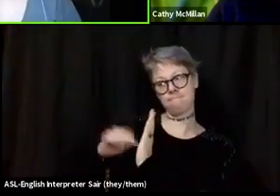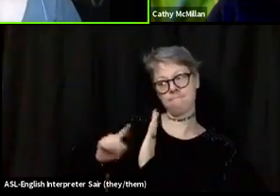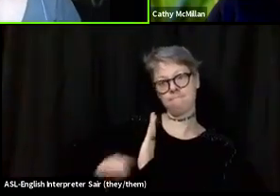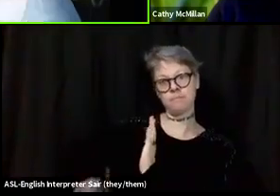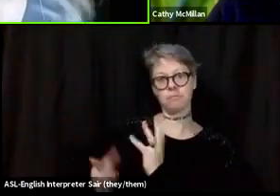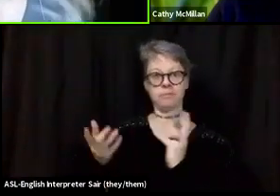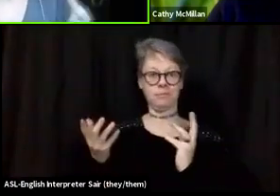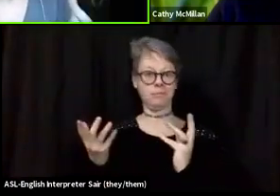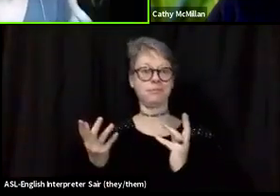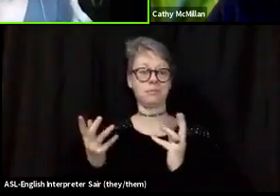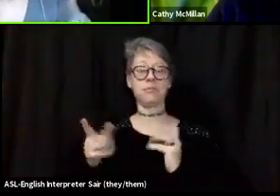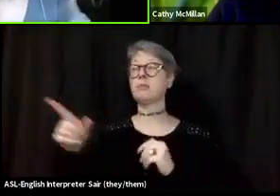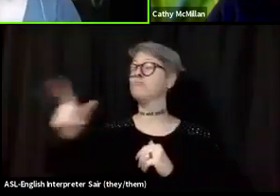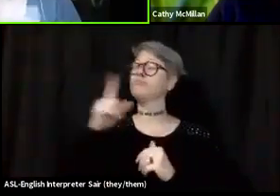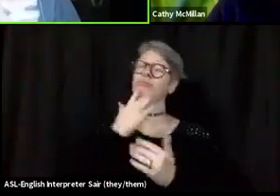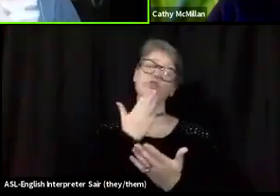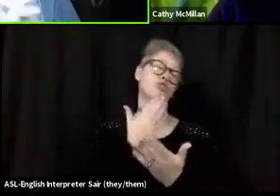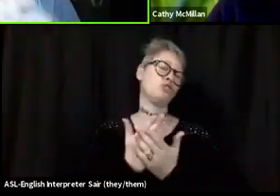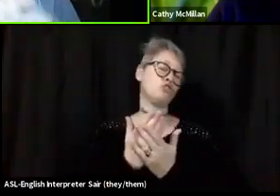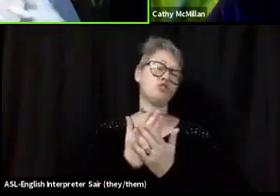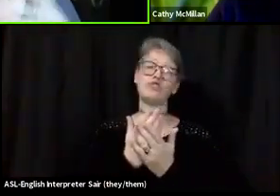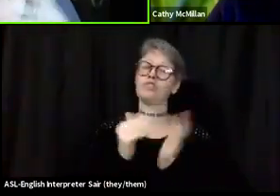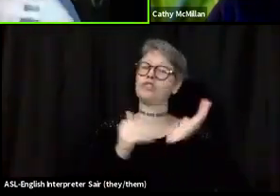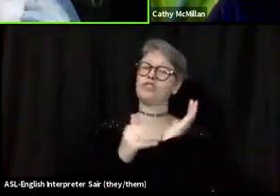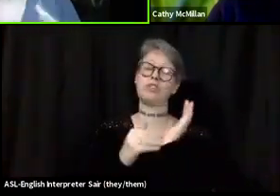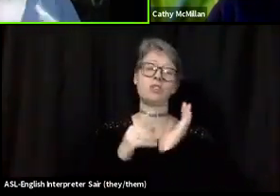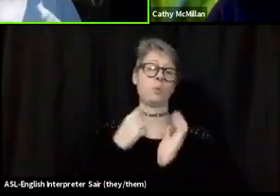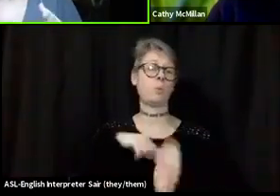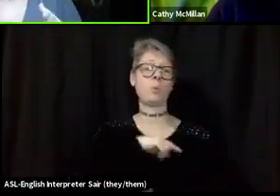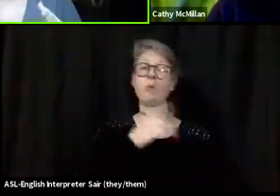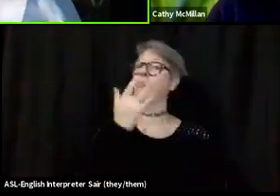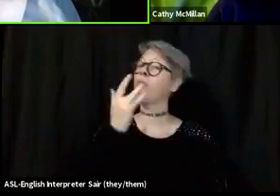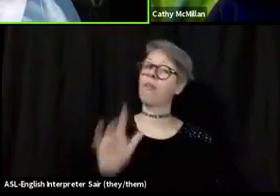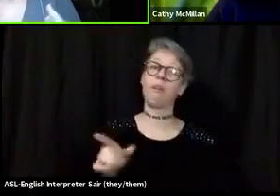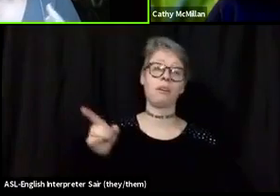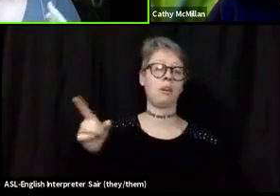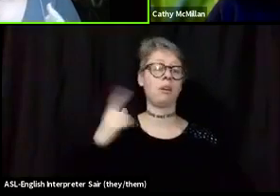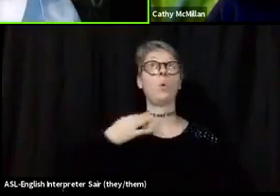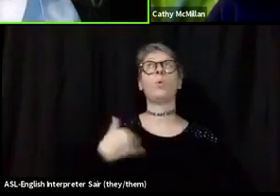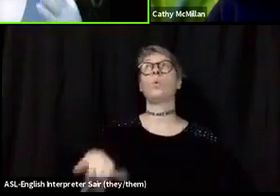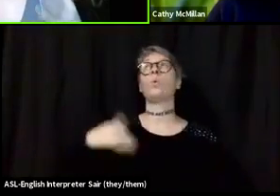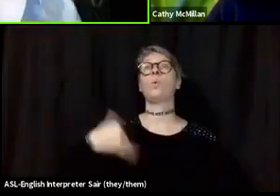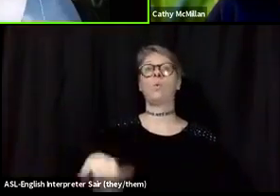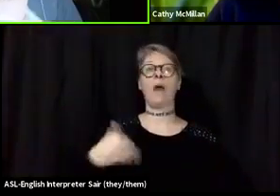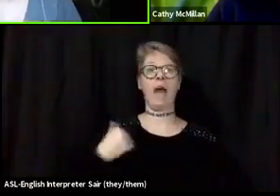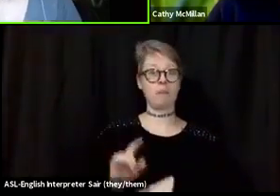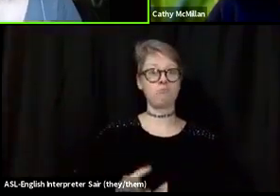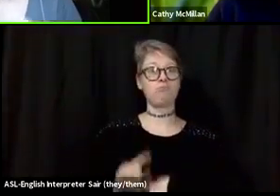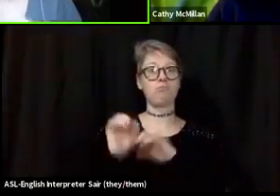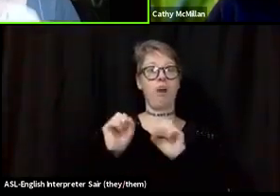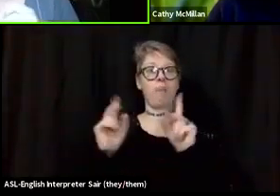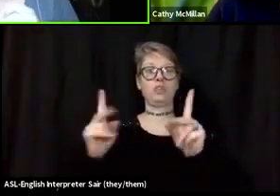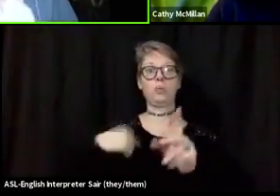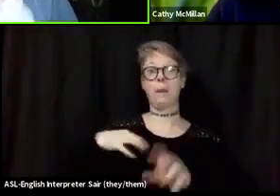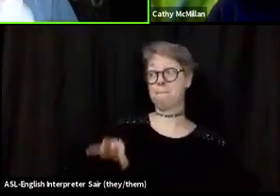on what is going on. But she was extremely good at But she was extremely good, and she, we were extremely lucky and privileged. to be